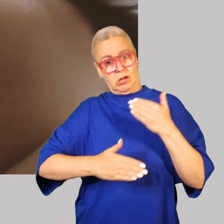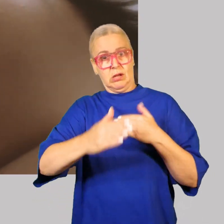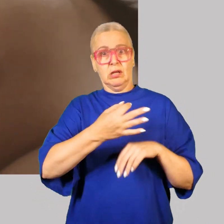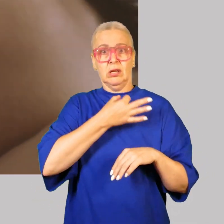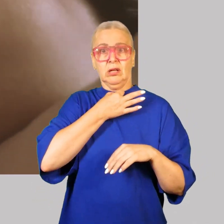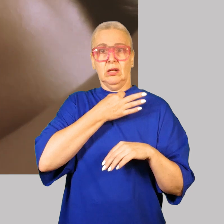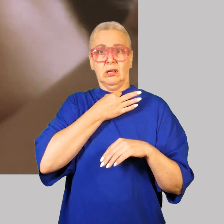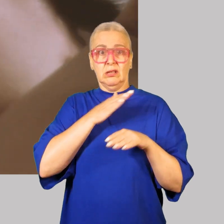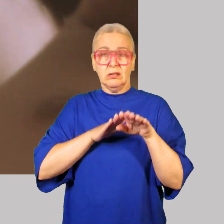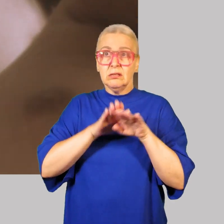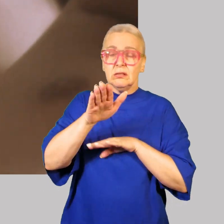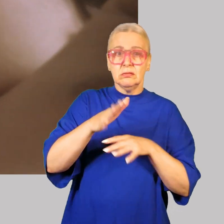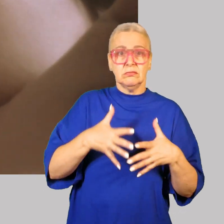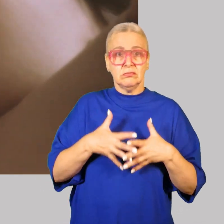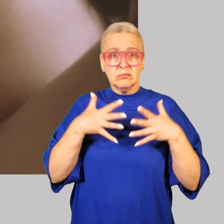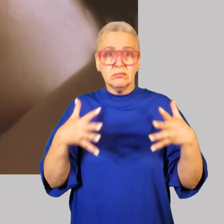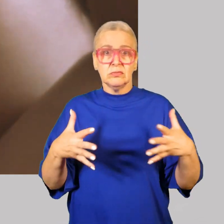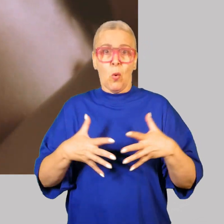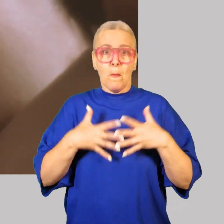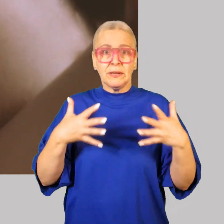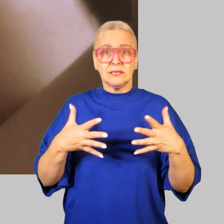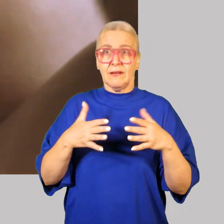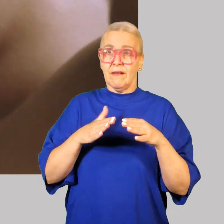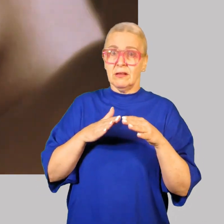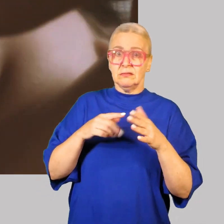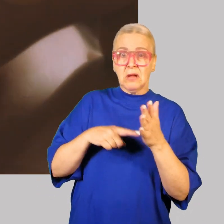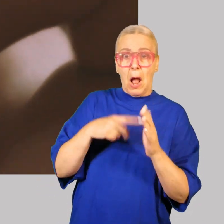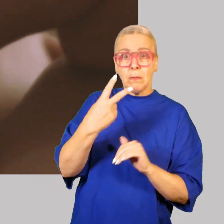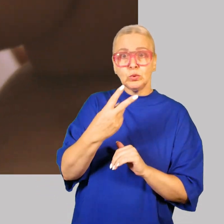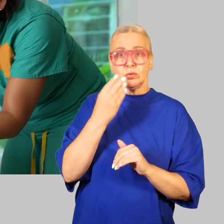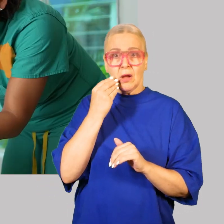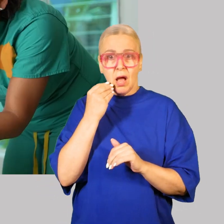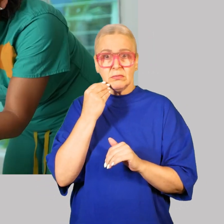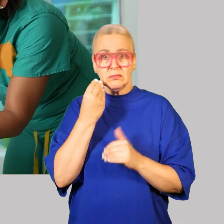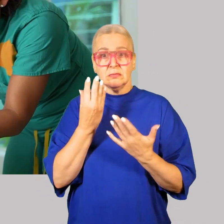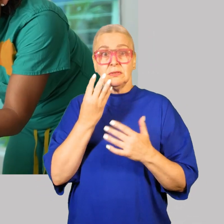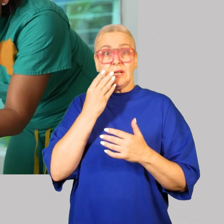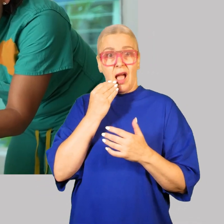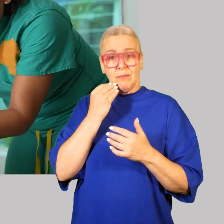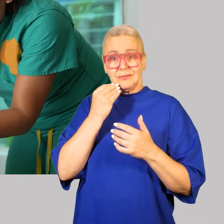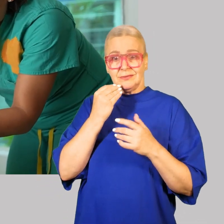including future overweight and obesity, and future type 2 diabetes. There is a saying in the